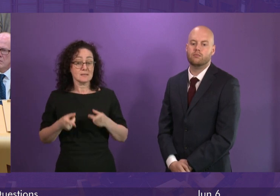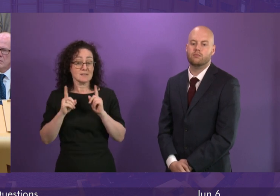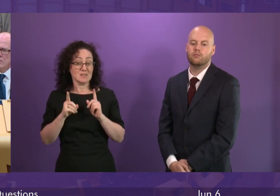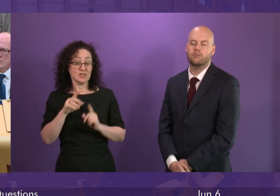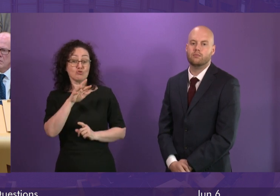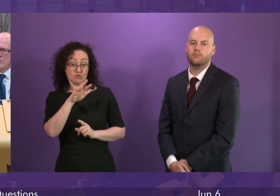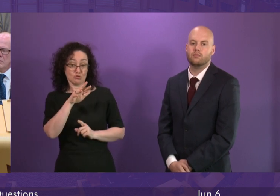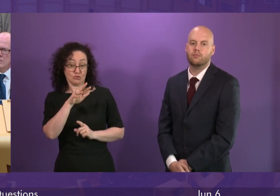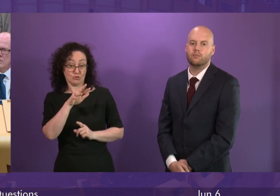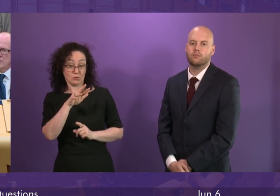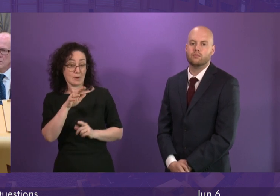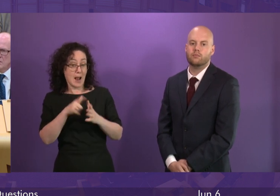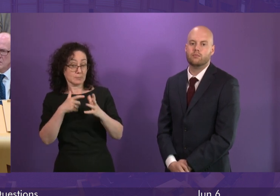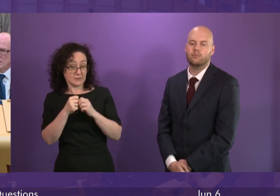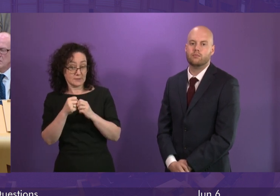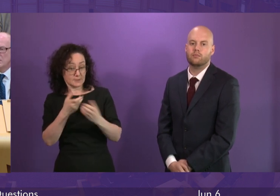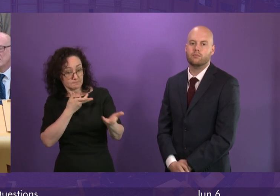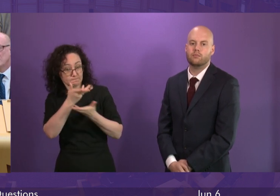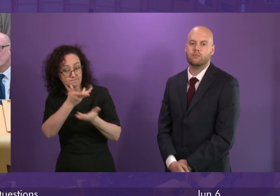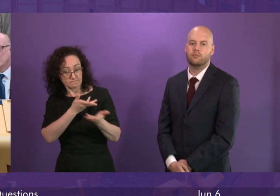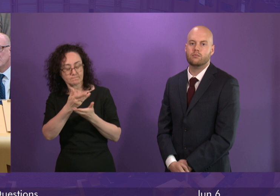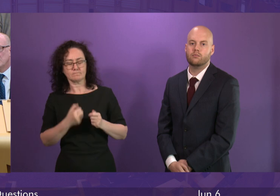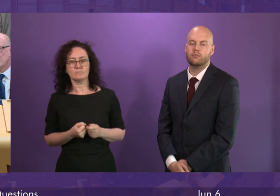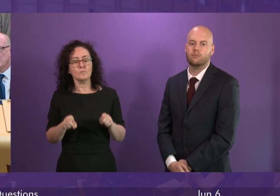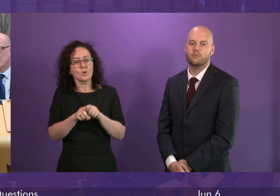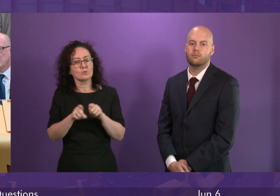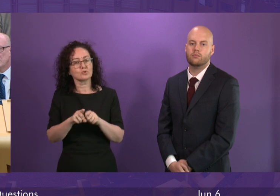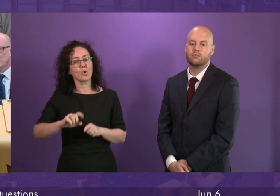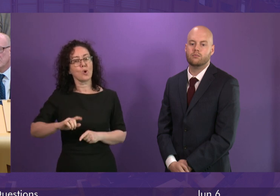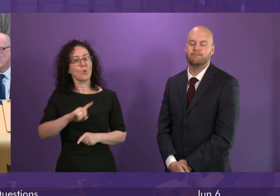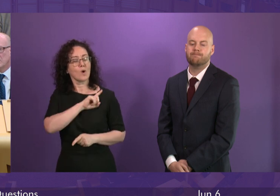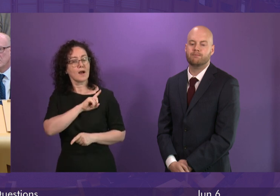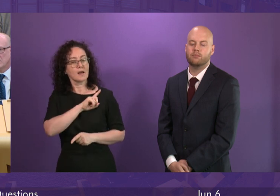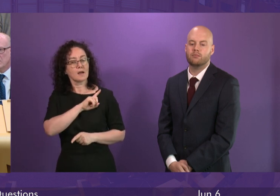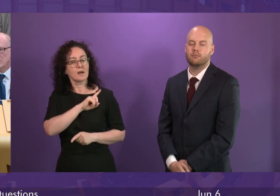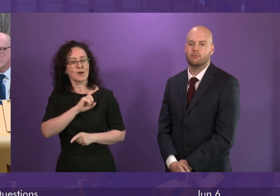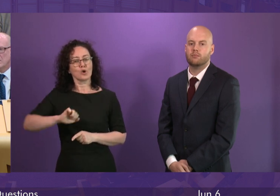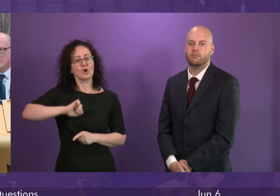discussions, and it is why Scottish Enterprise is deeply engaged in all the issues. I give